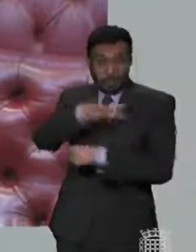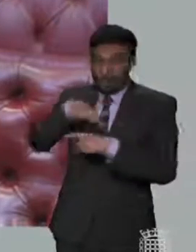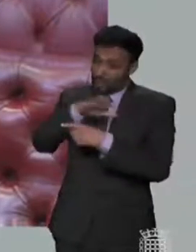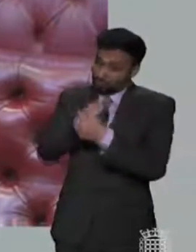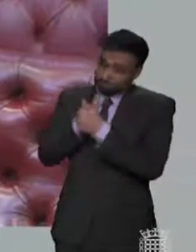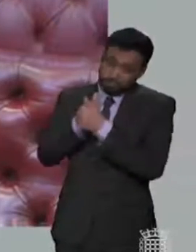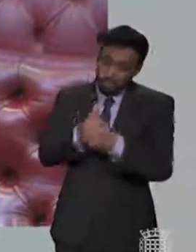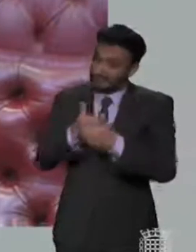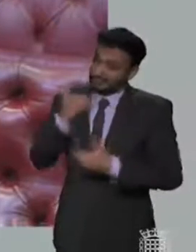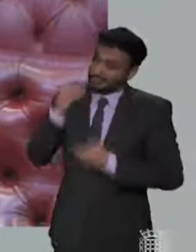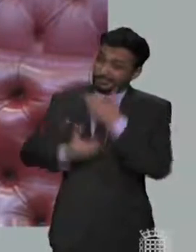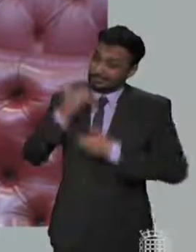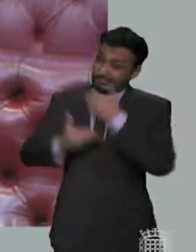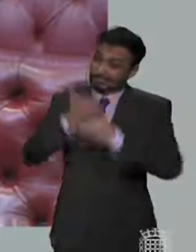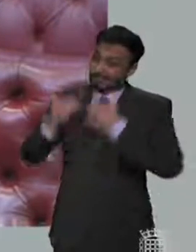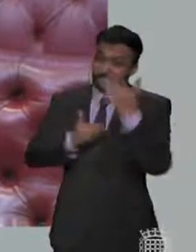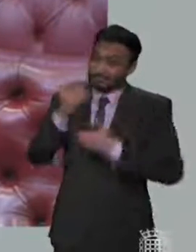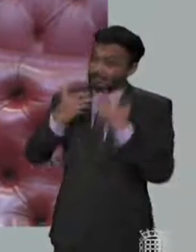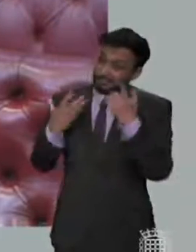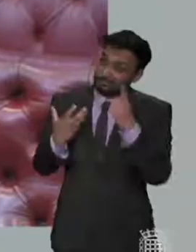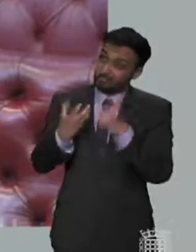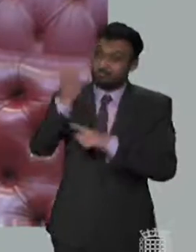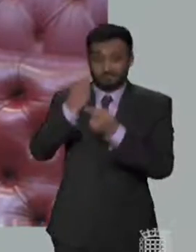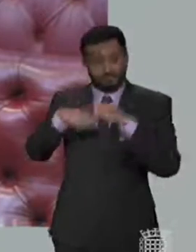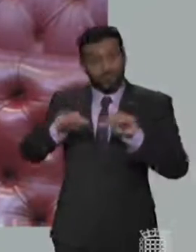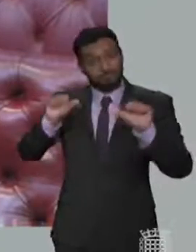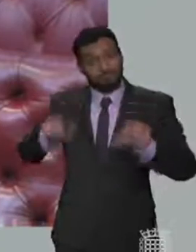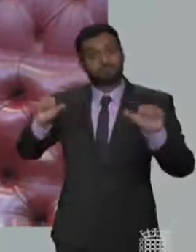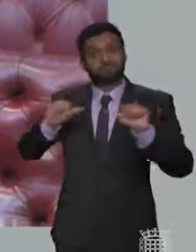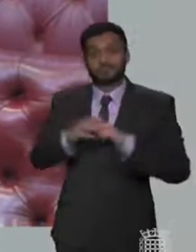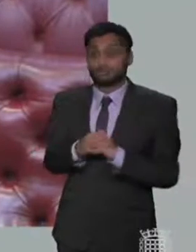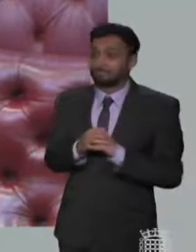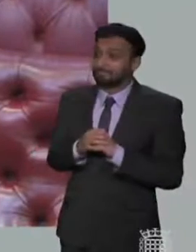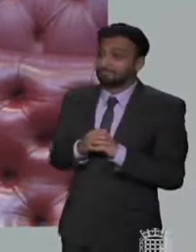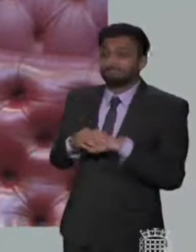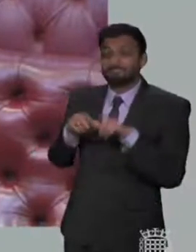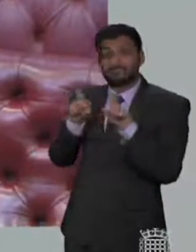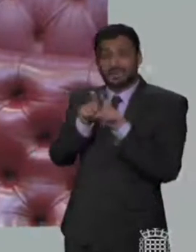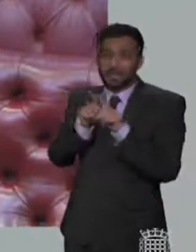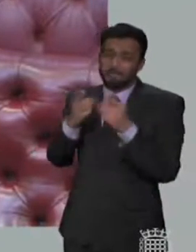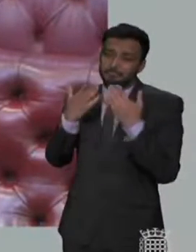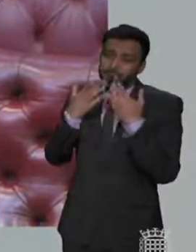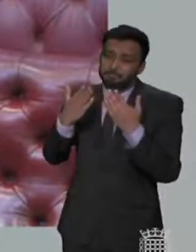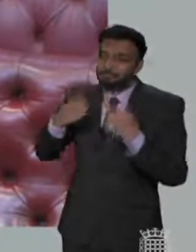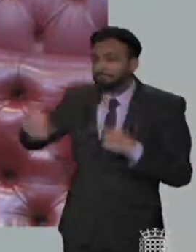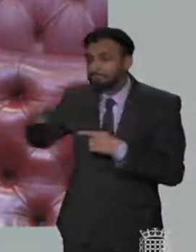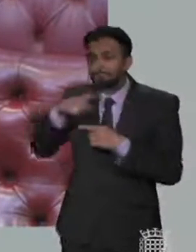want to congratulate all the many people who have campaigned over such a long time to bring